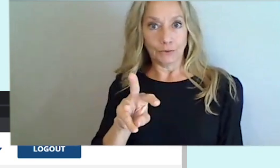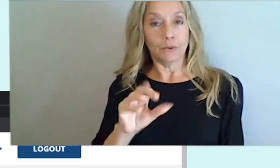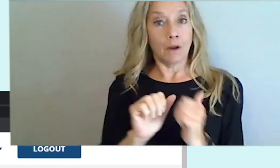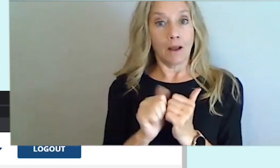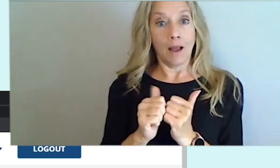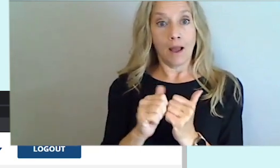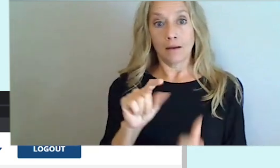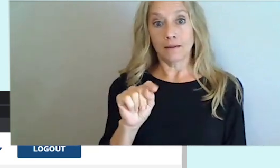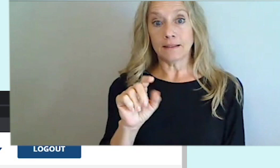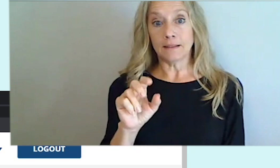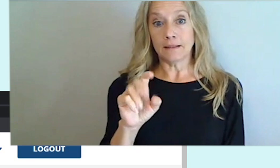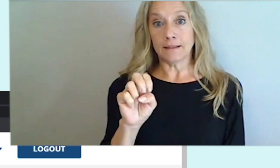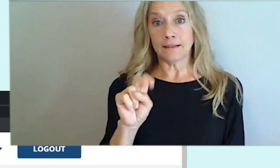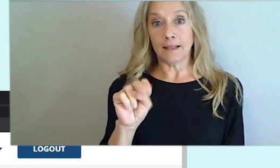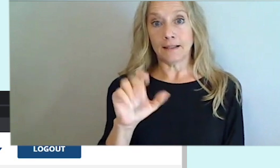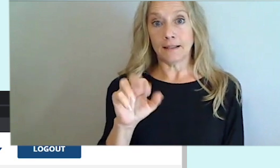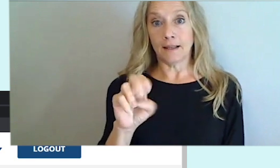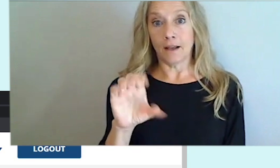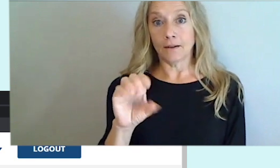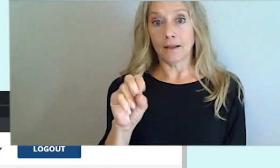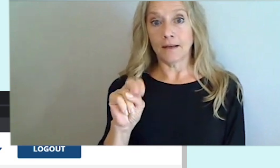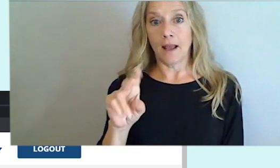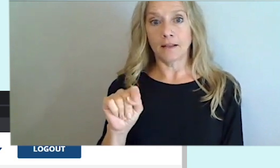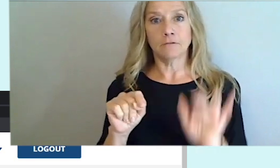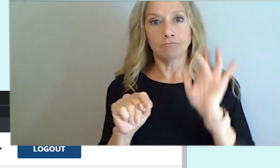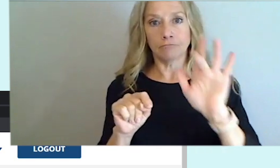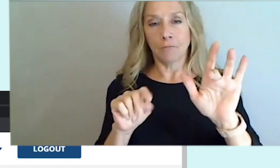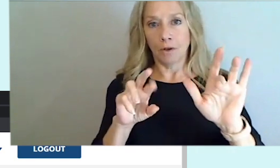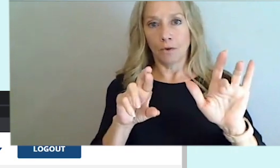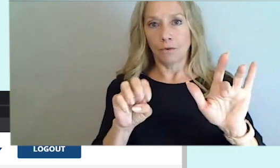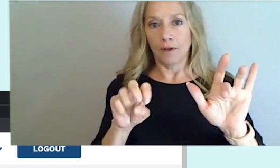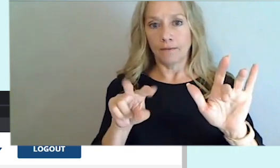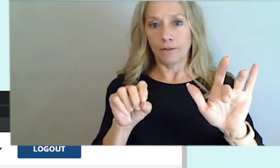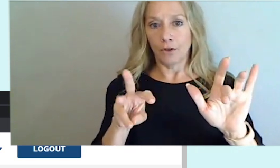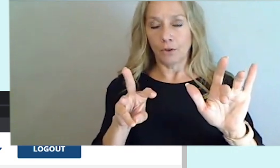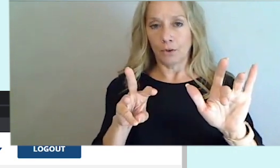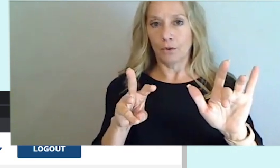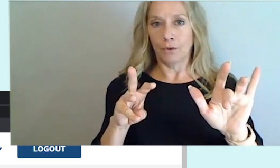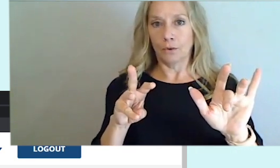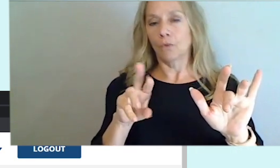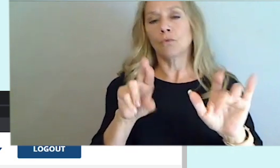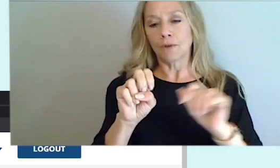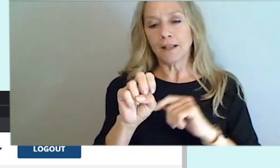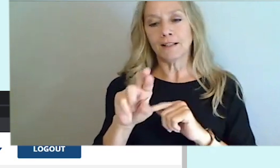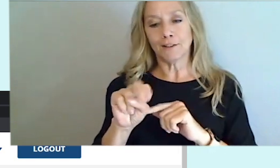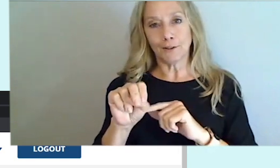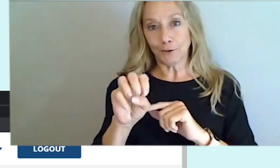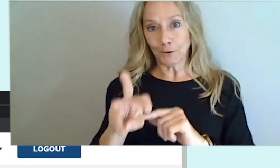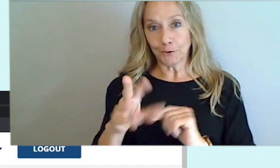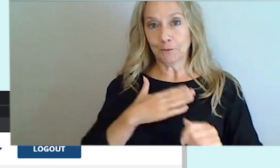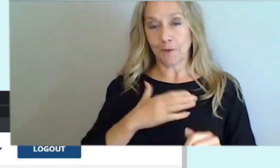Renew My Coverage from the navigation menu. If you're using a browser from your mobile device